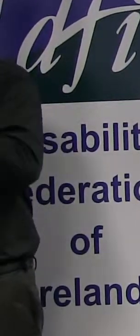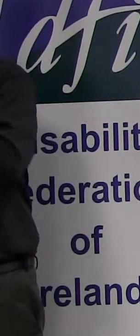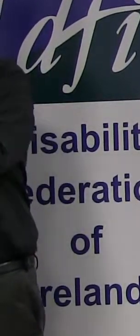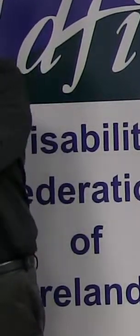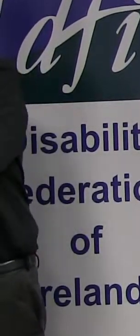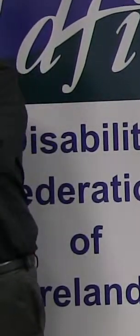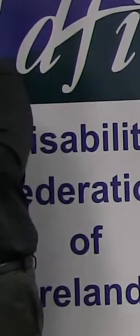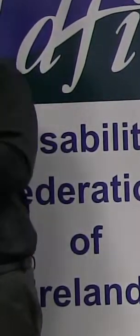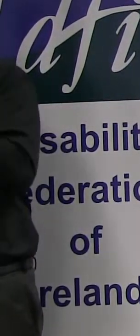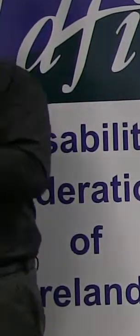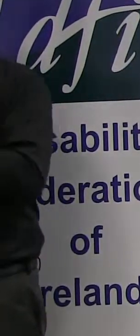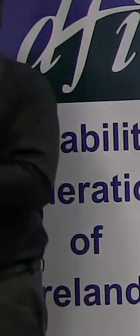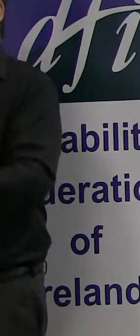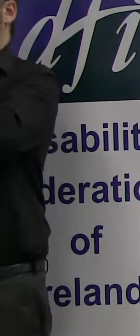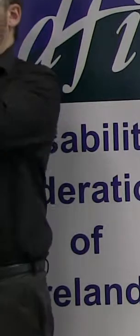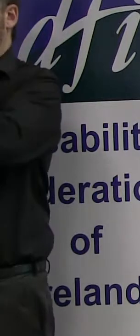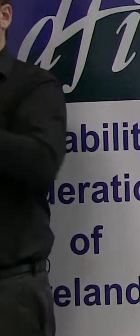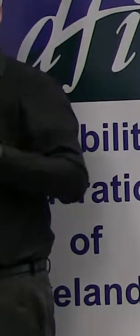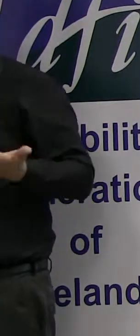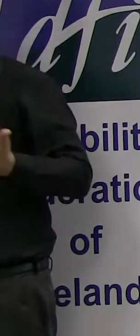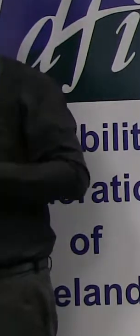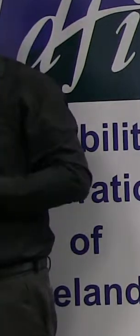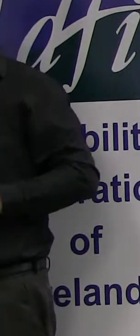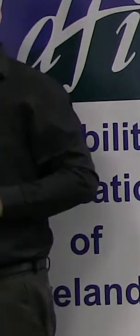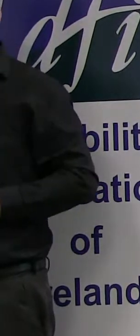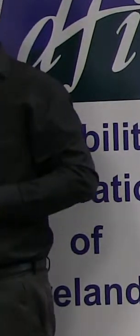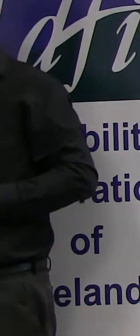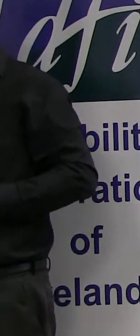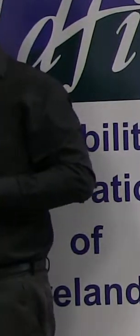supposed to put it simply we just simply think that if people are competing with